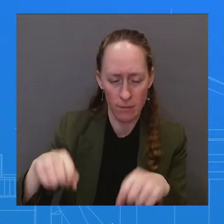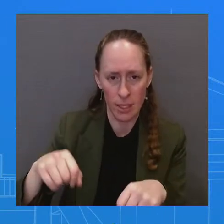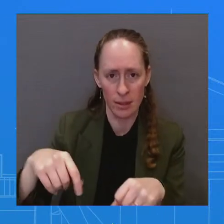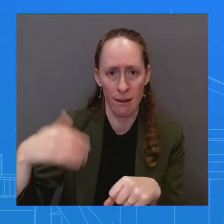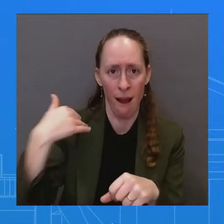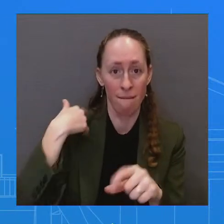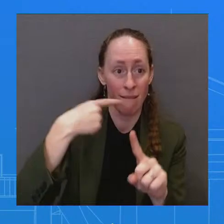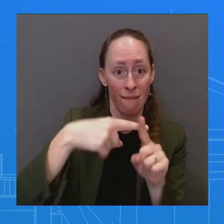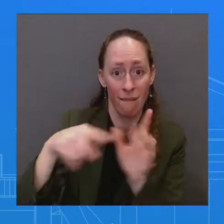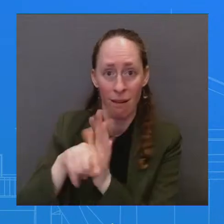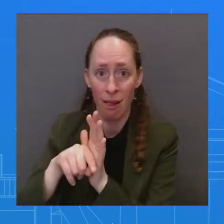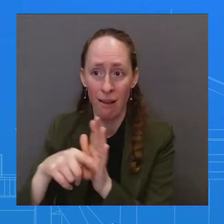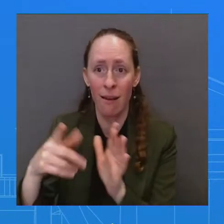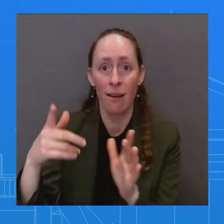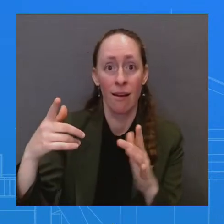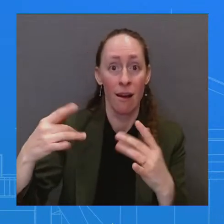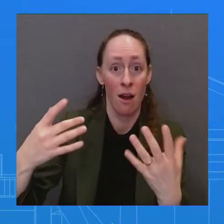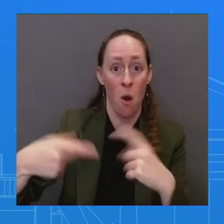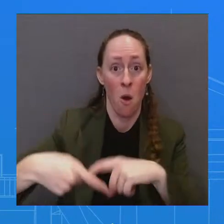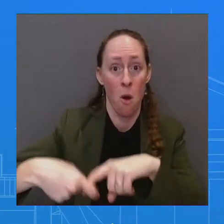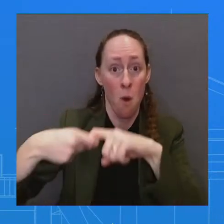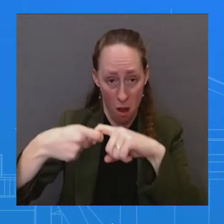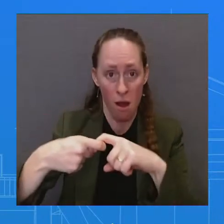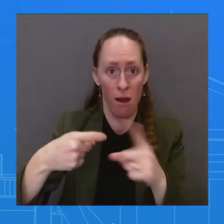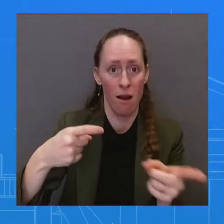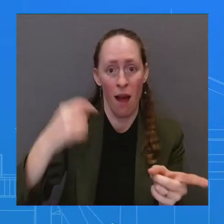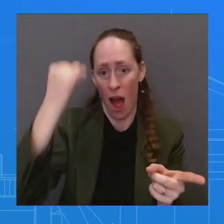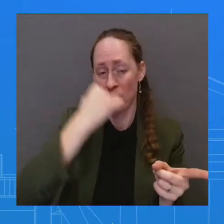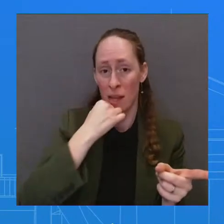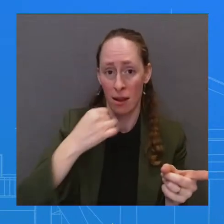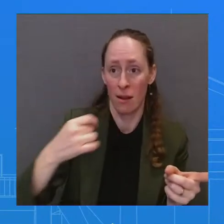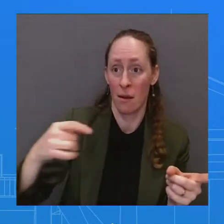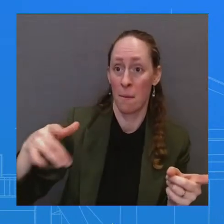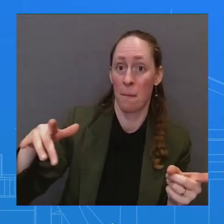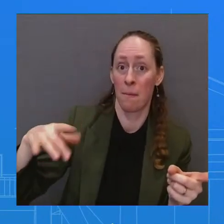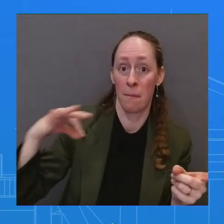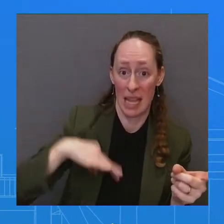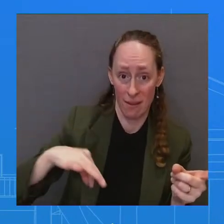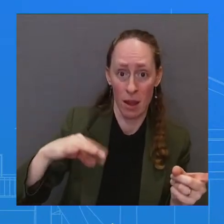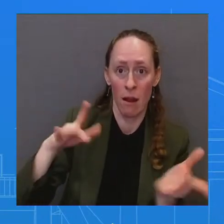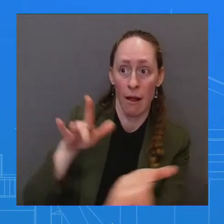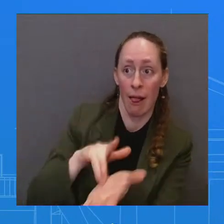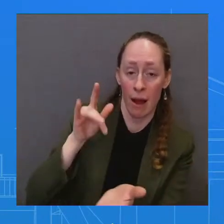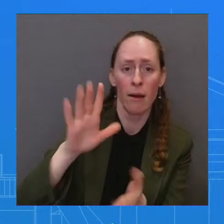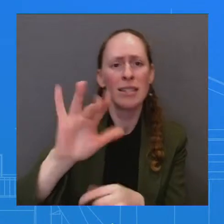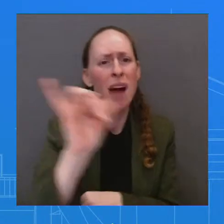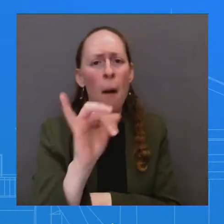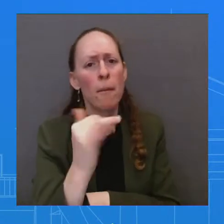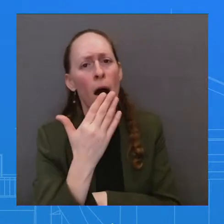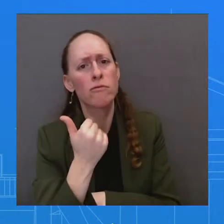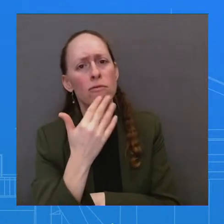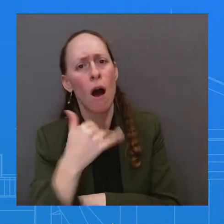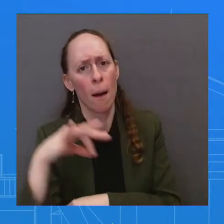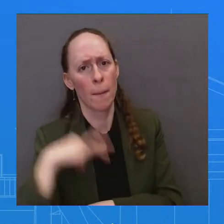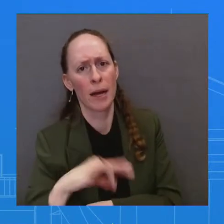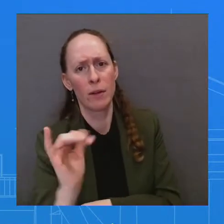by the return of -- of their loved ones and hostages. So too have the American people benefited now, with little Abigail back with her family.